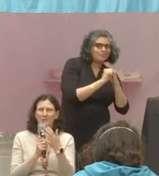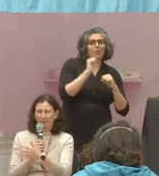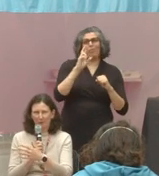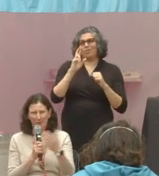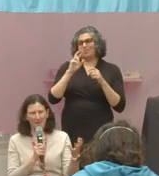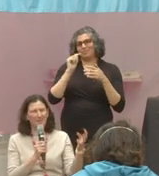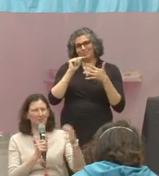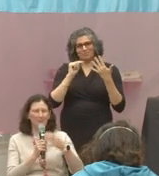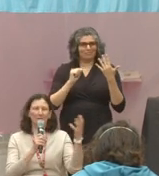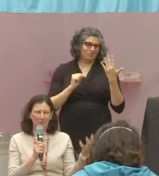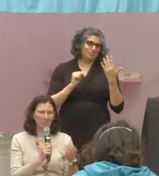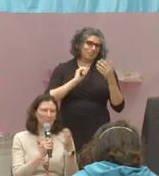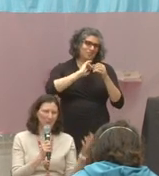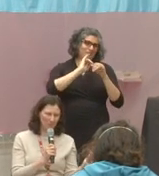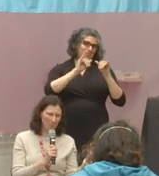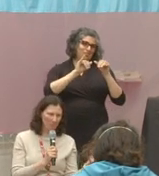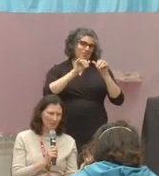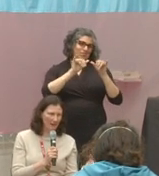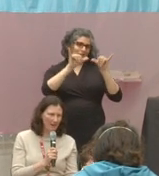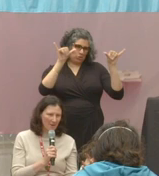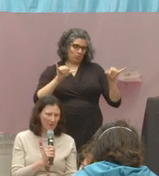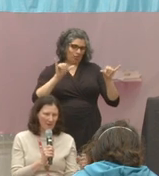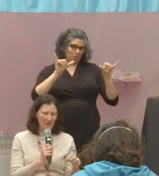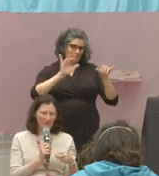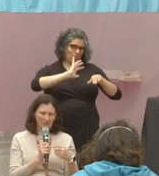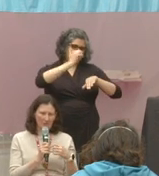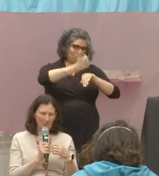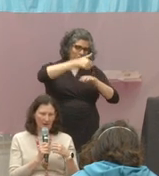these different structures that have been built up over time. So